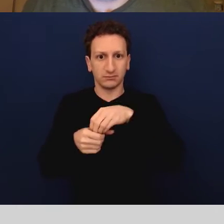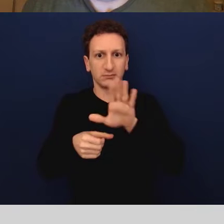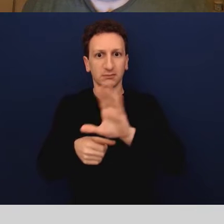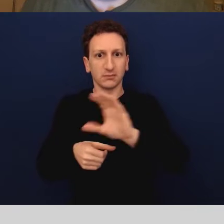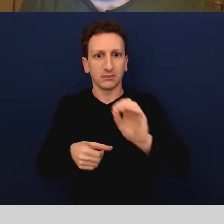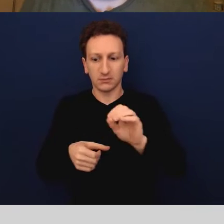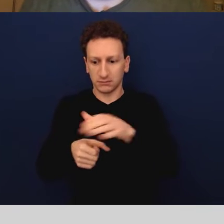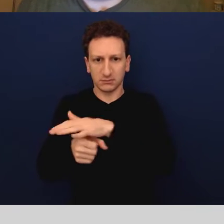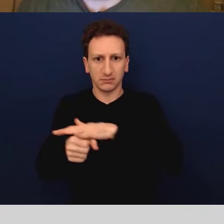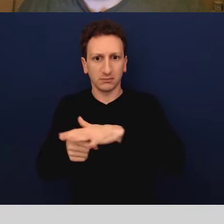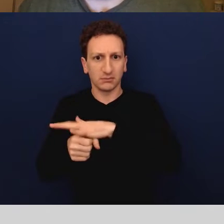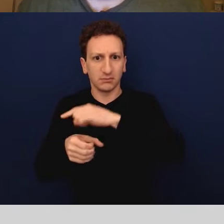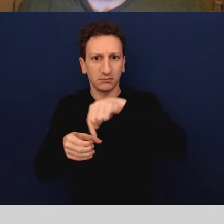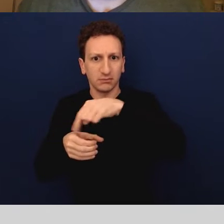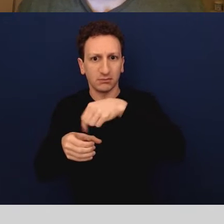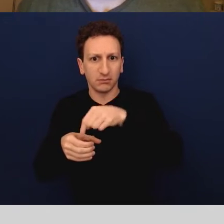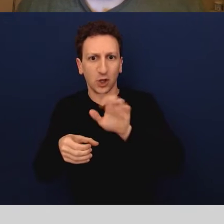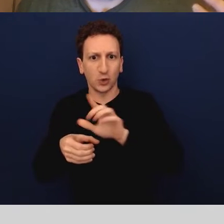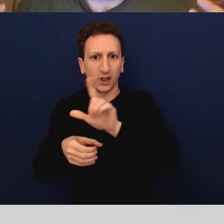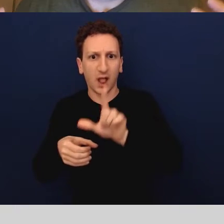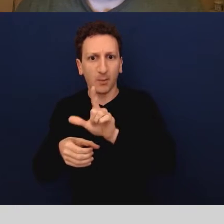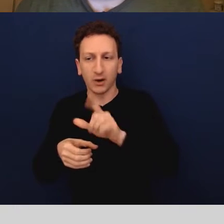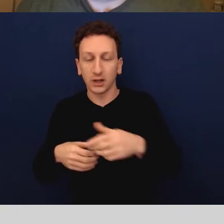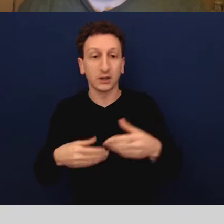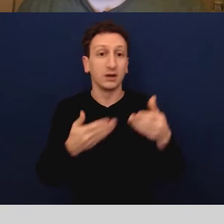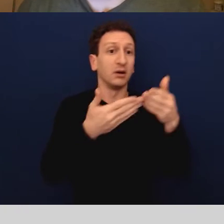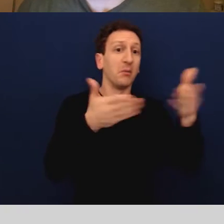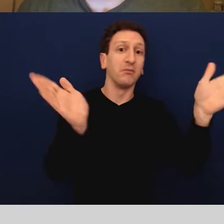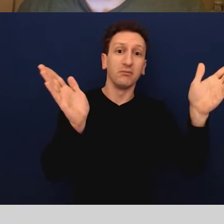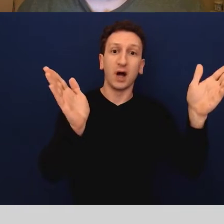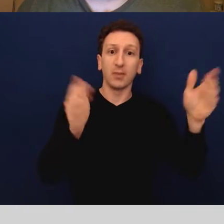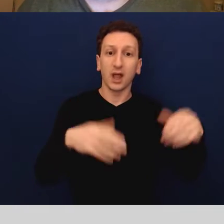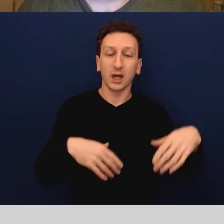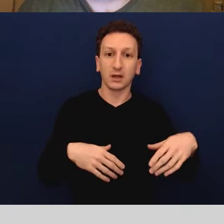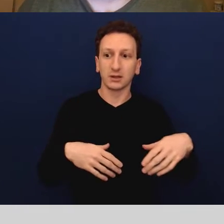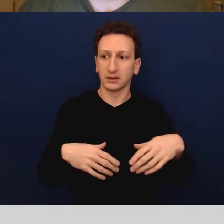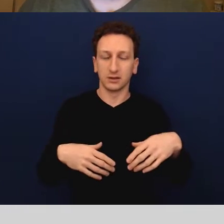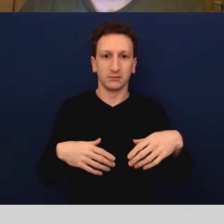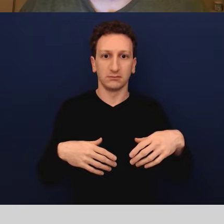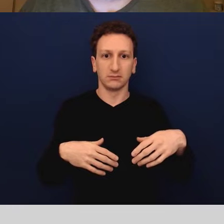whatever the case may be, you publish it via the internal publishing mechanisms